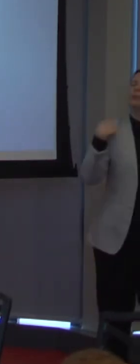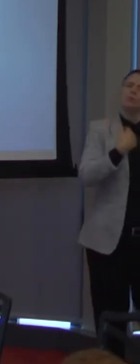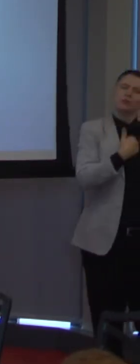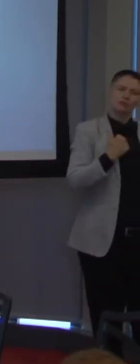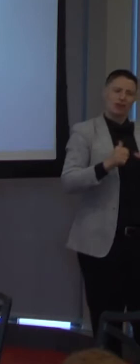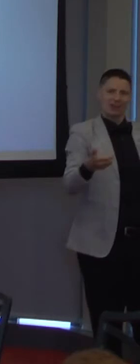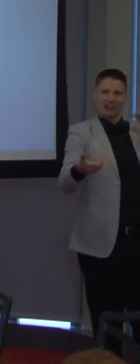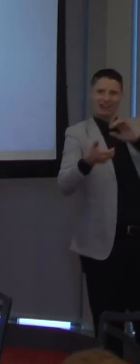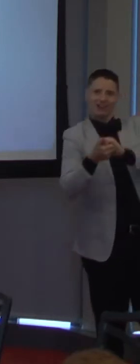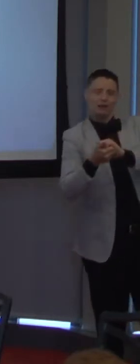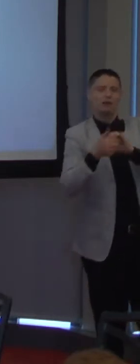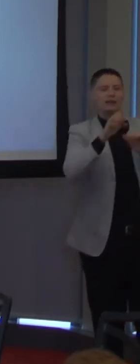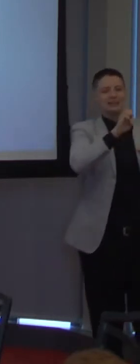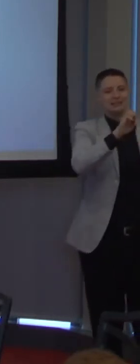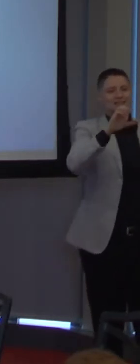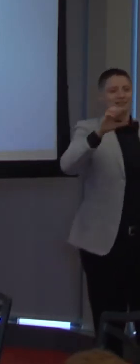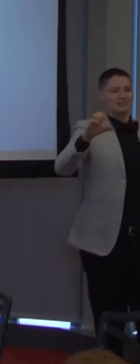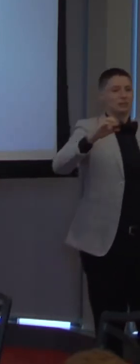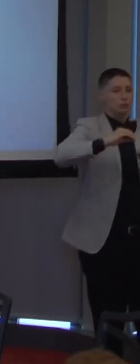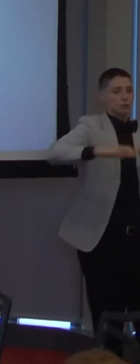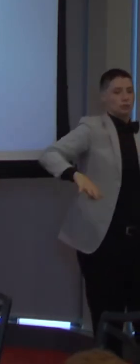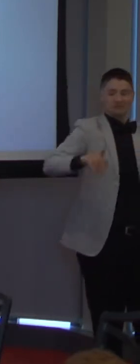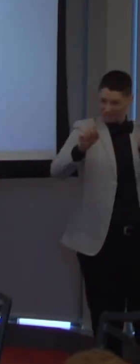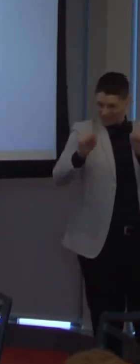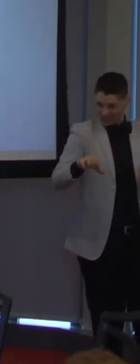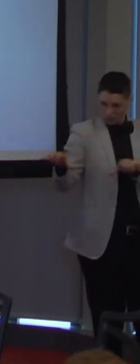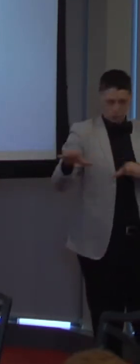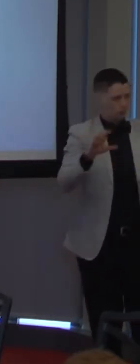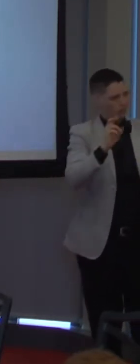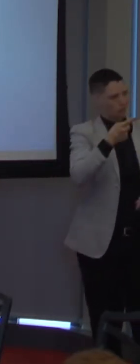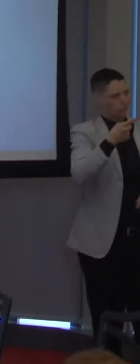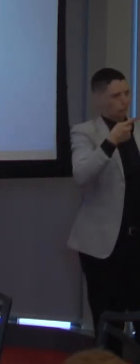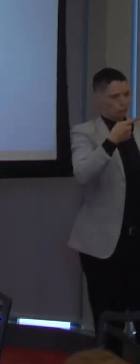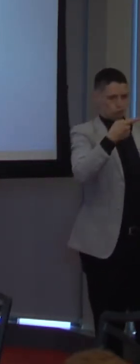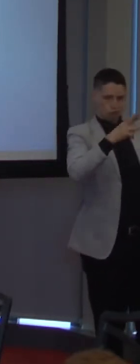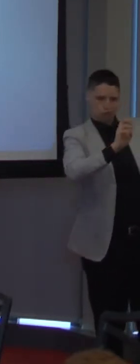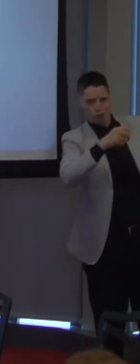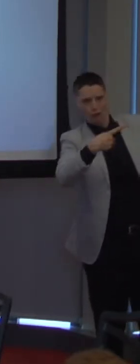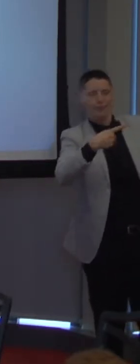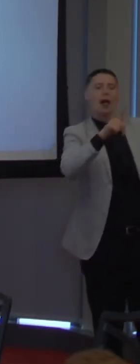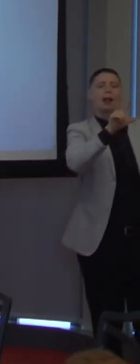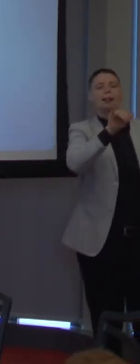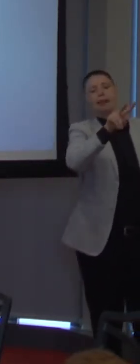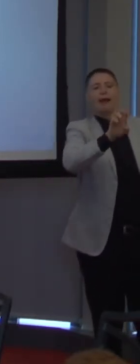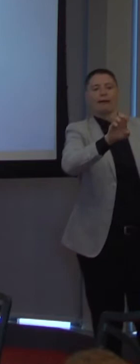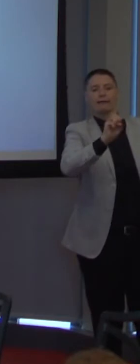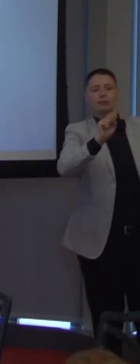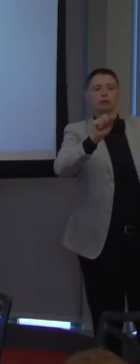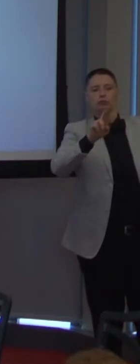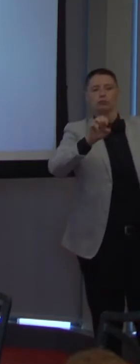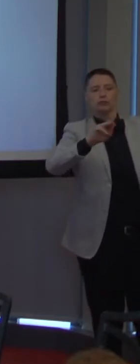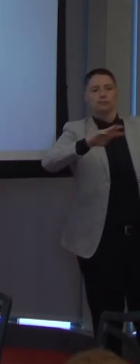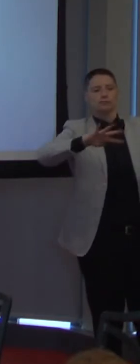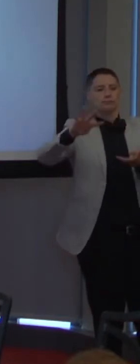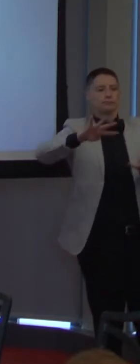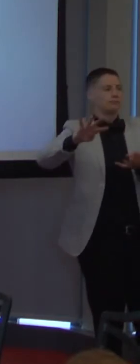kind of, maybe how to correct livestream, and also how to create a mount, cause I don't think taping, you know-- [Attendee] Yeah, just duct tape.